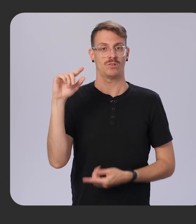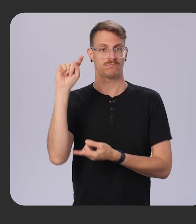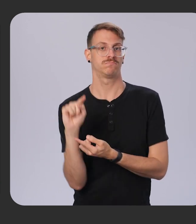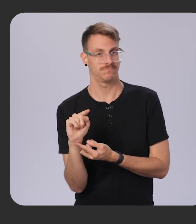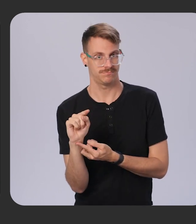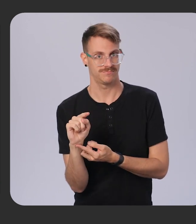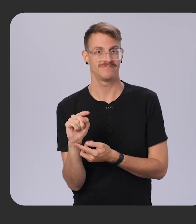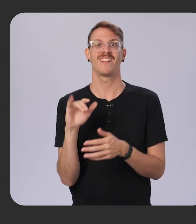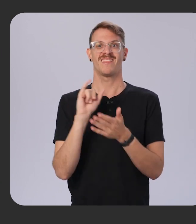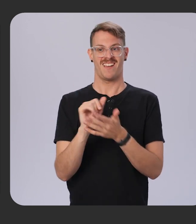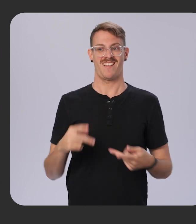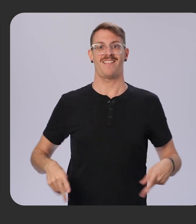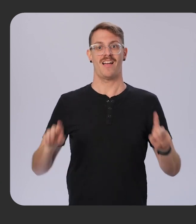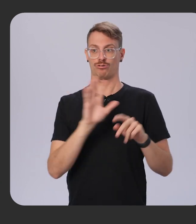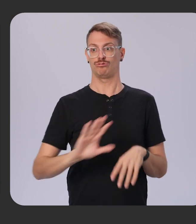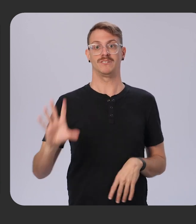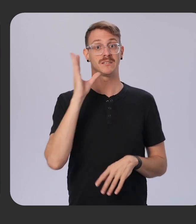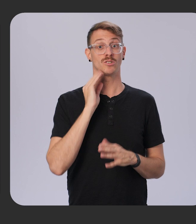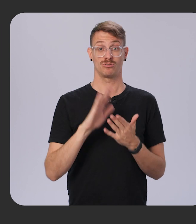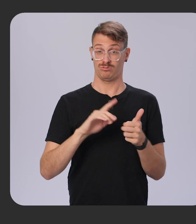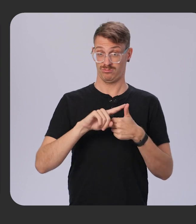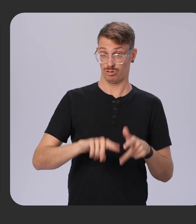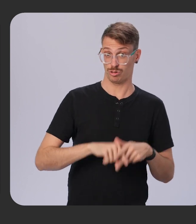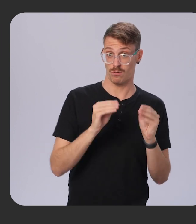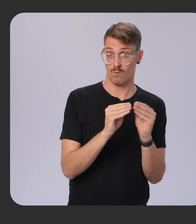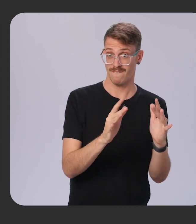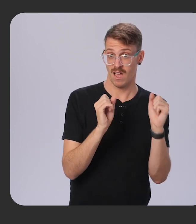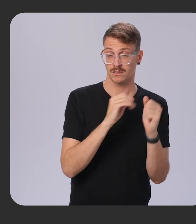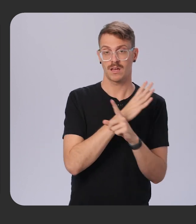This allows experiences to start up faster and be more reliable,